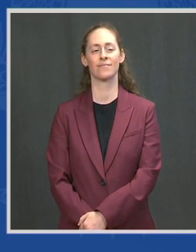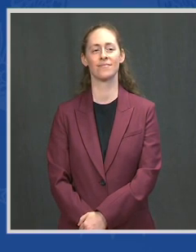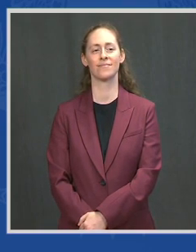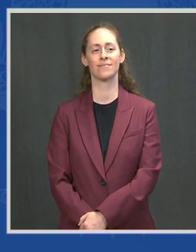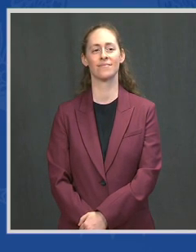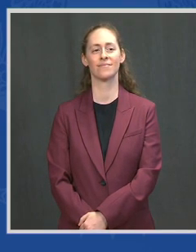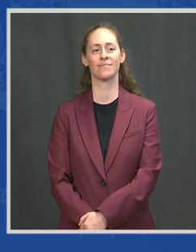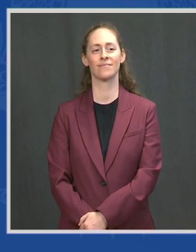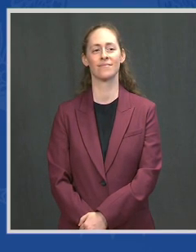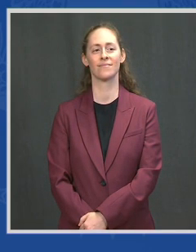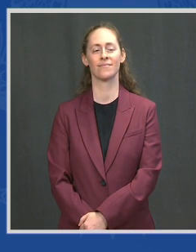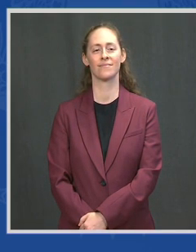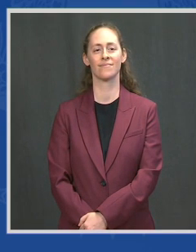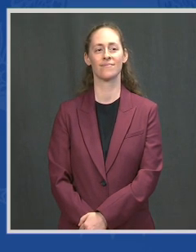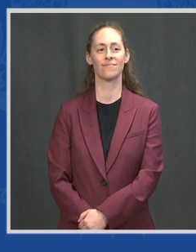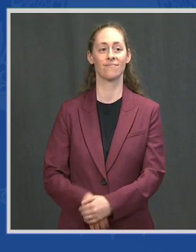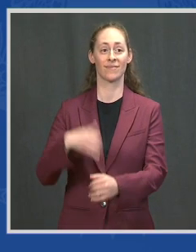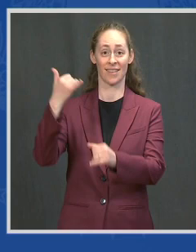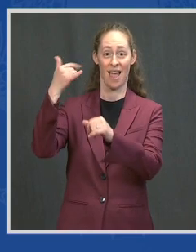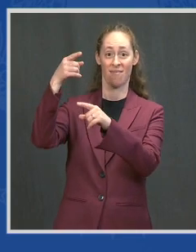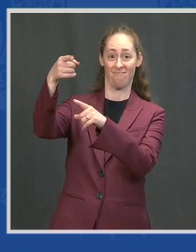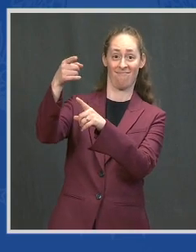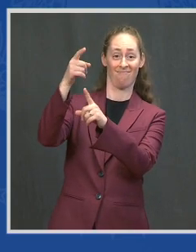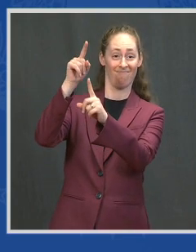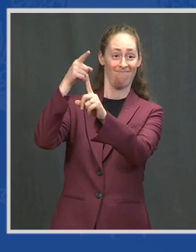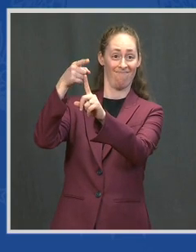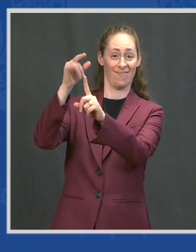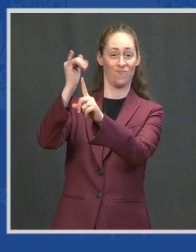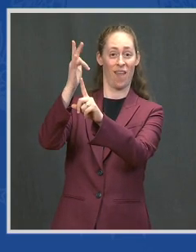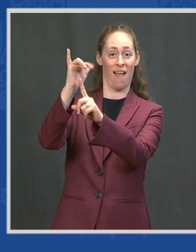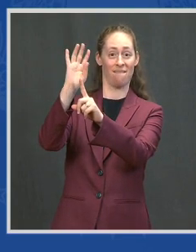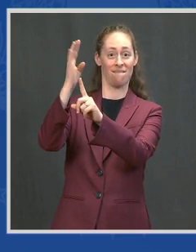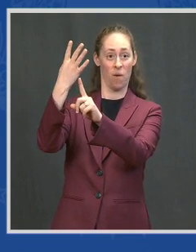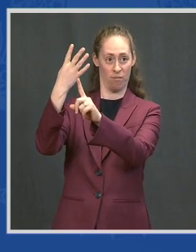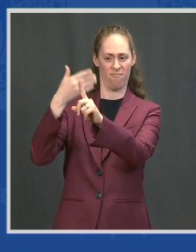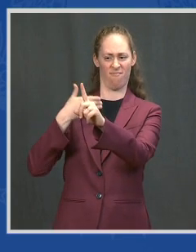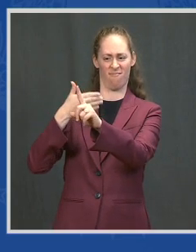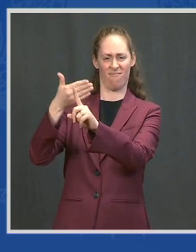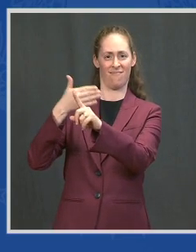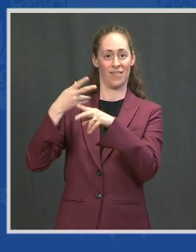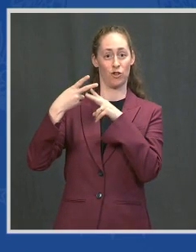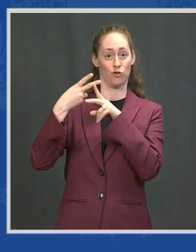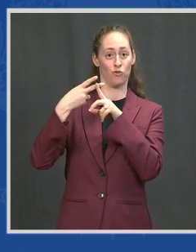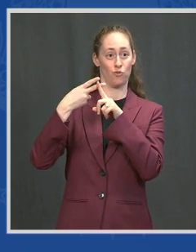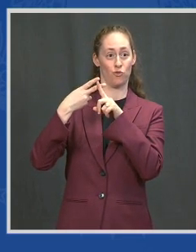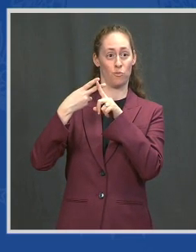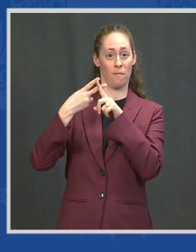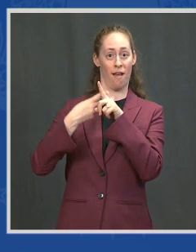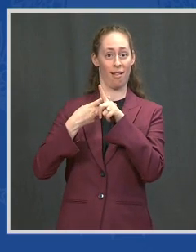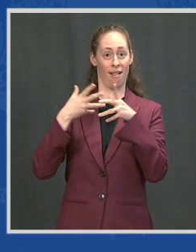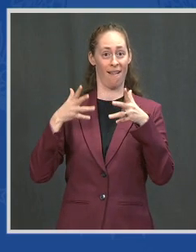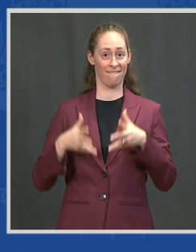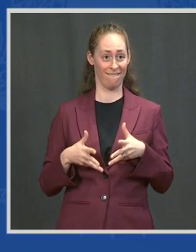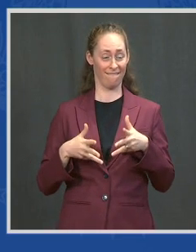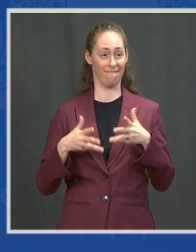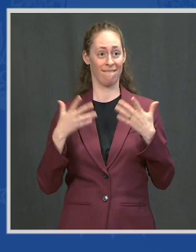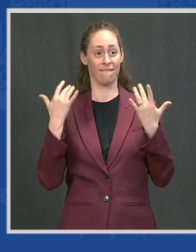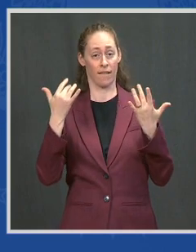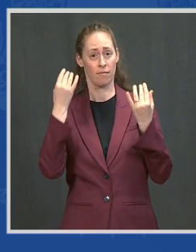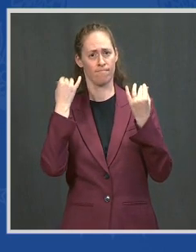I'm here to report that we're in our vaccination program where we are and what comes next in an effort